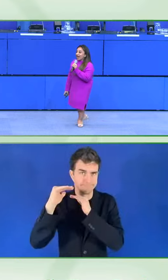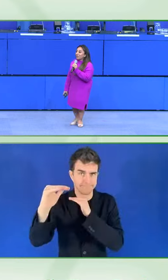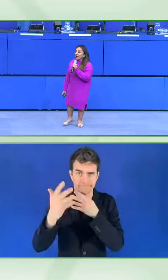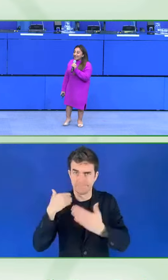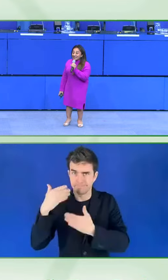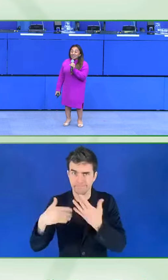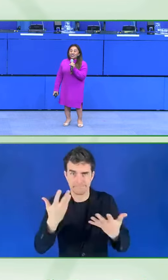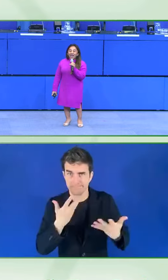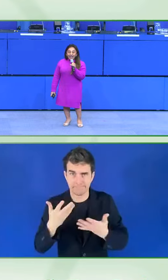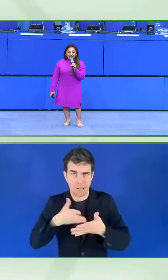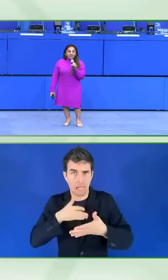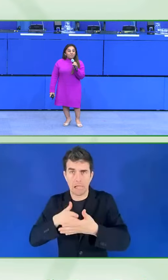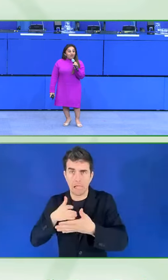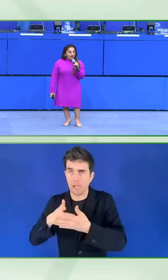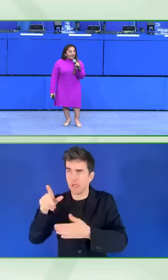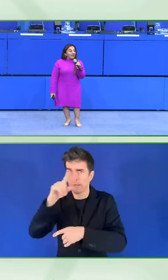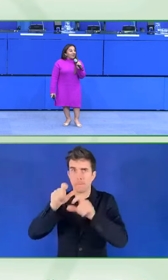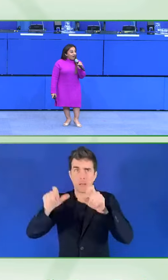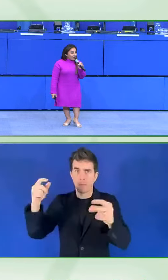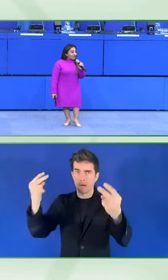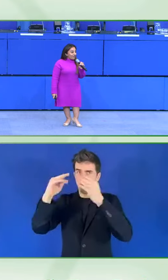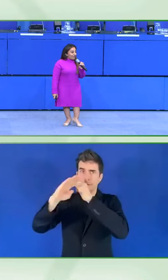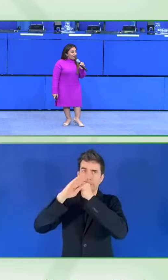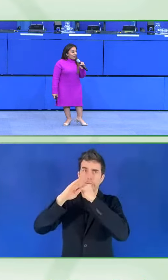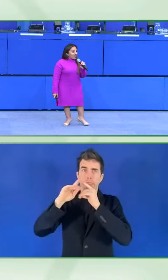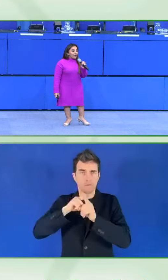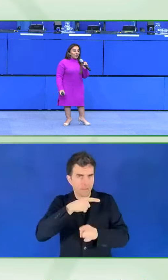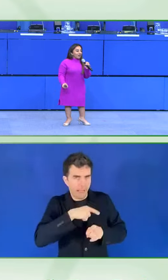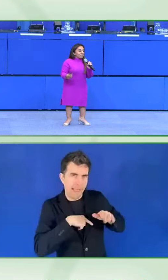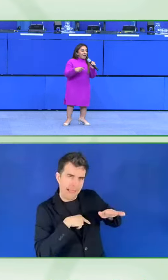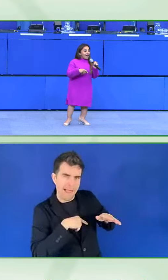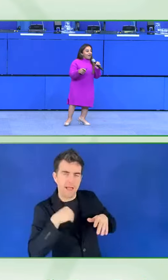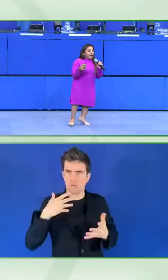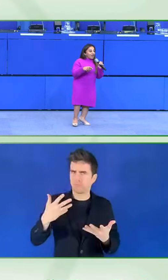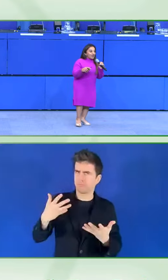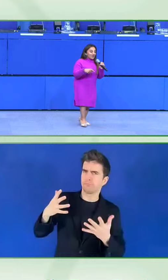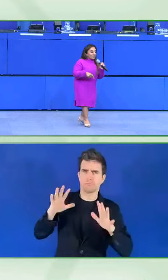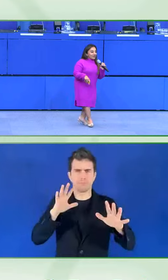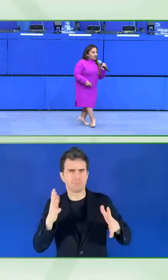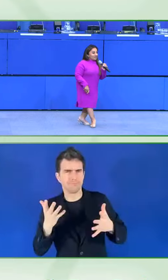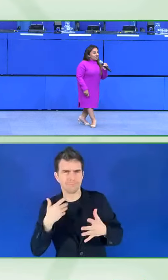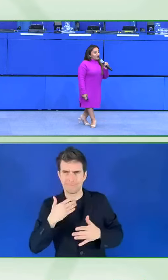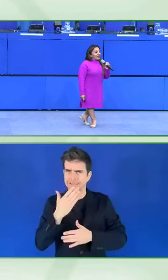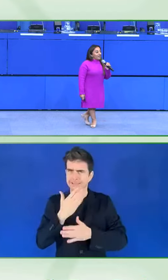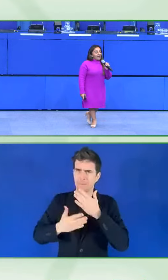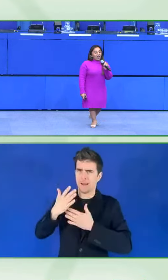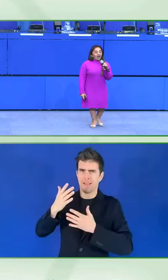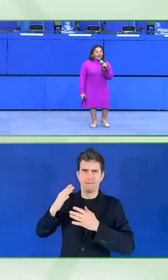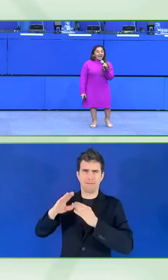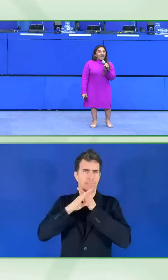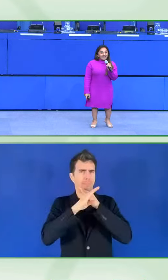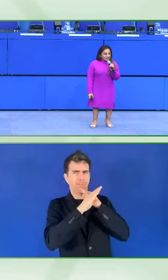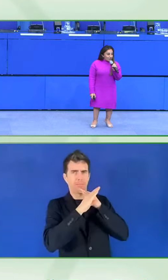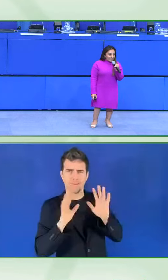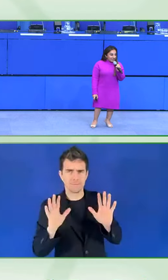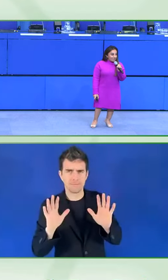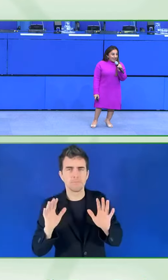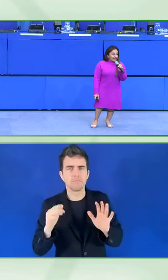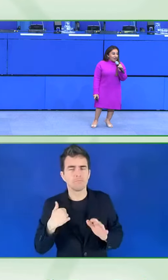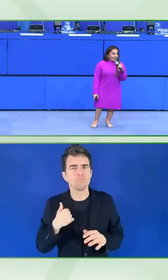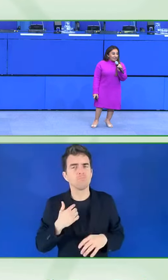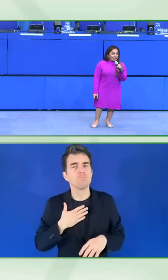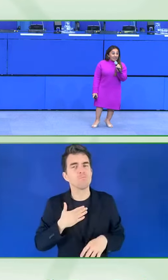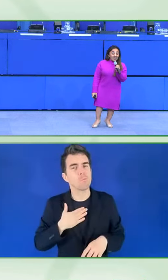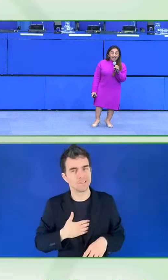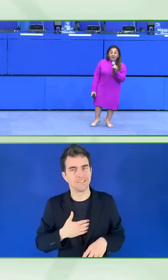Figuring out how to reach my kitchen cupboards is the least of my problems.